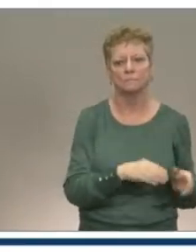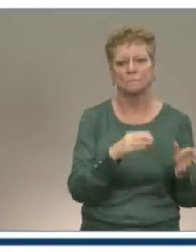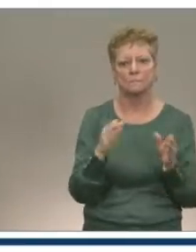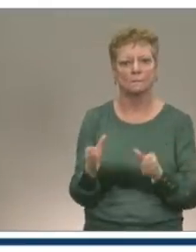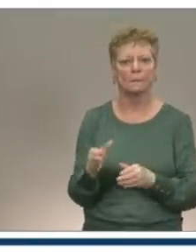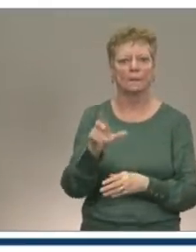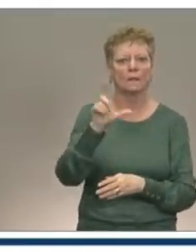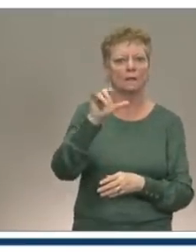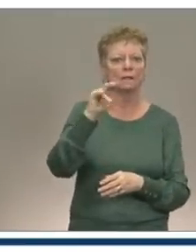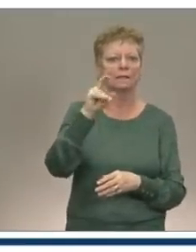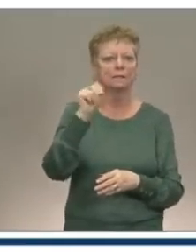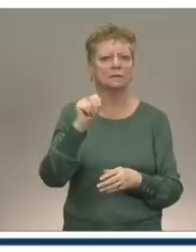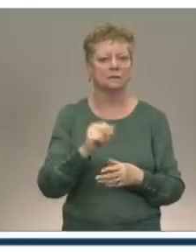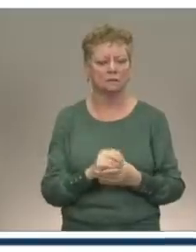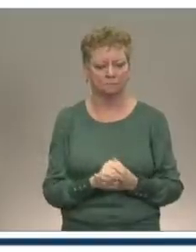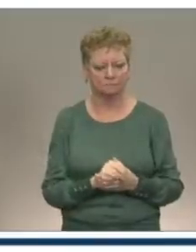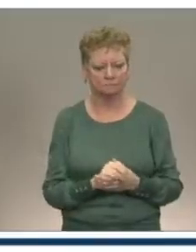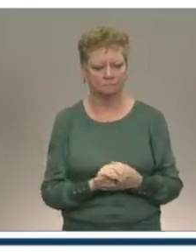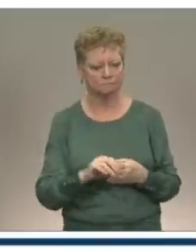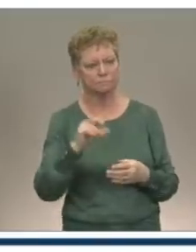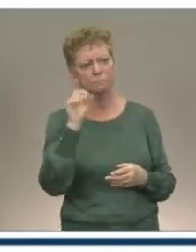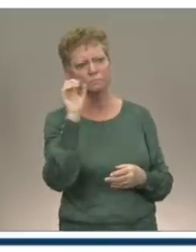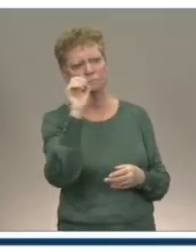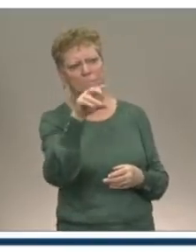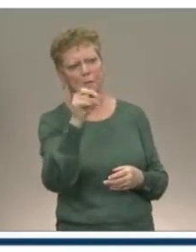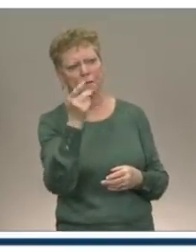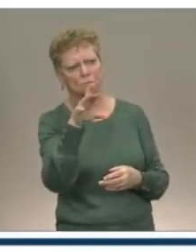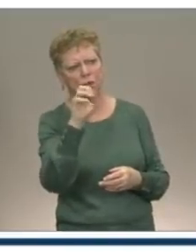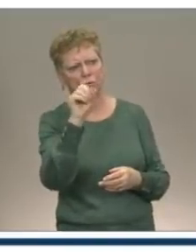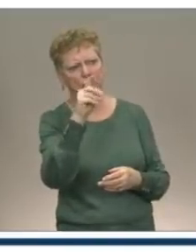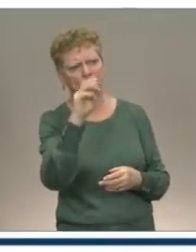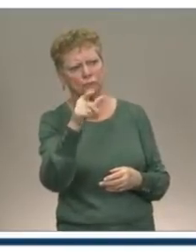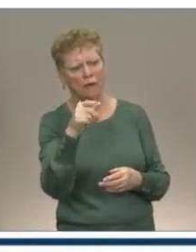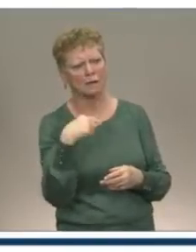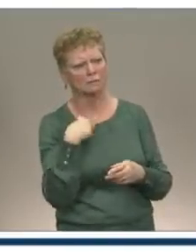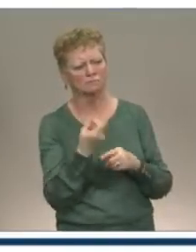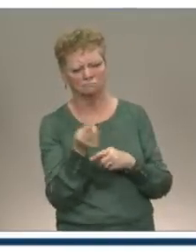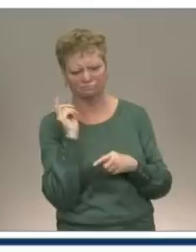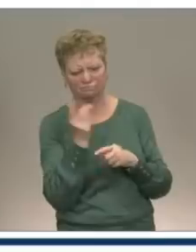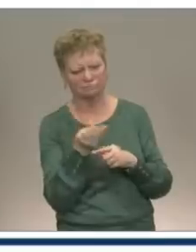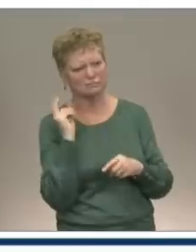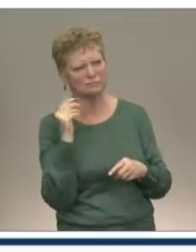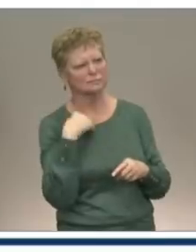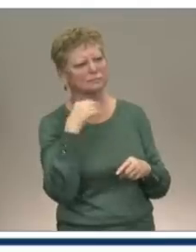hi yes thank you dr strang a couple of weeks ago i asked you why federally authorized monoclonal